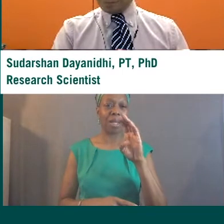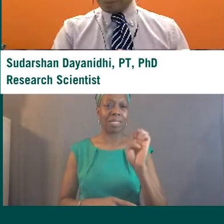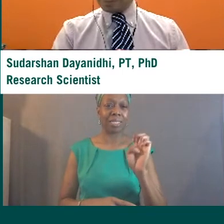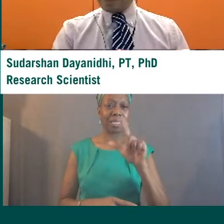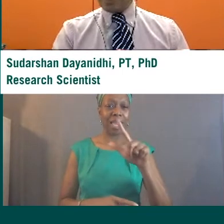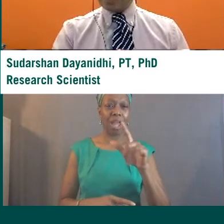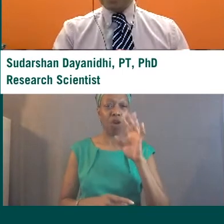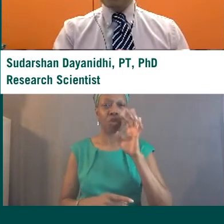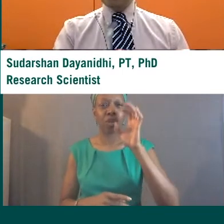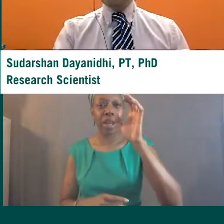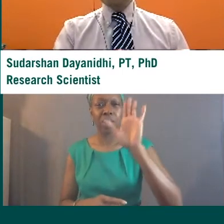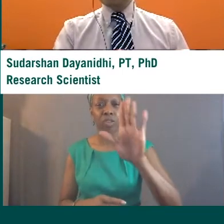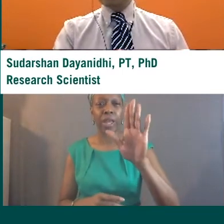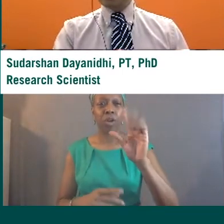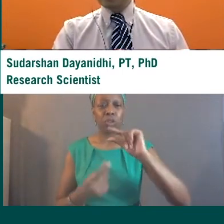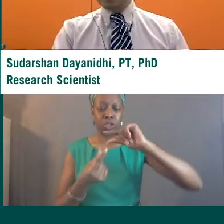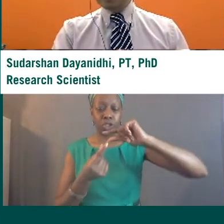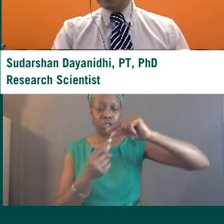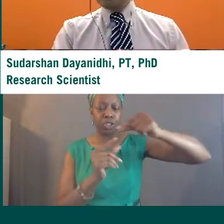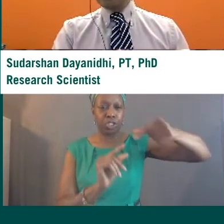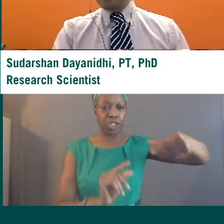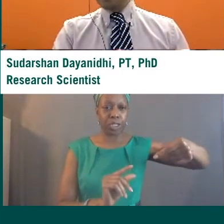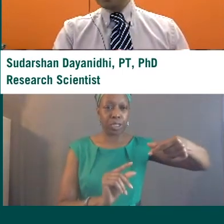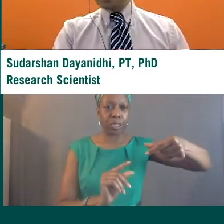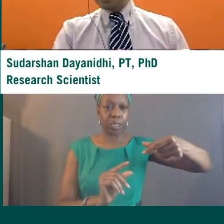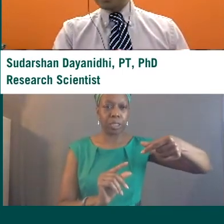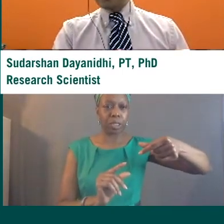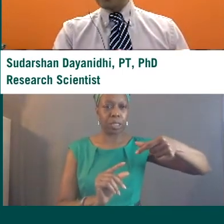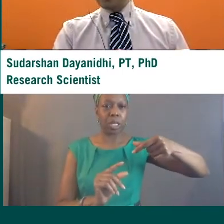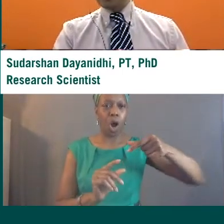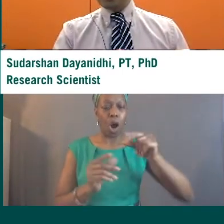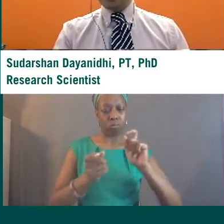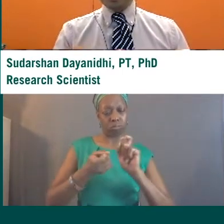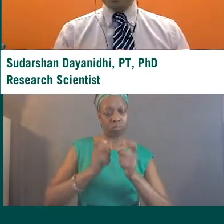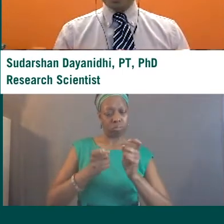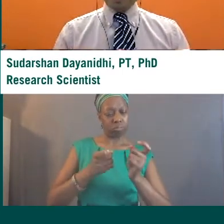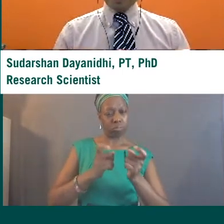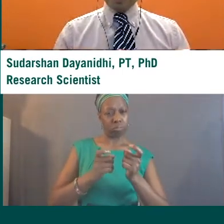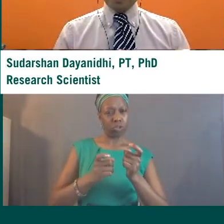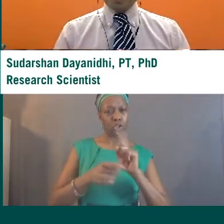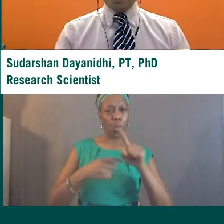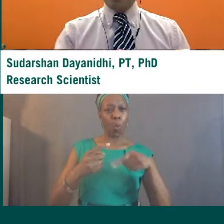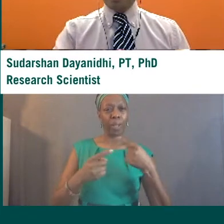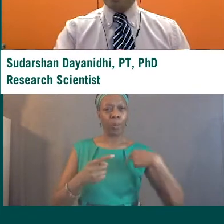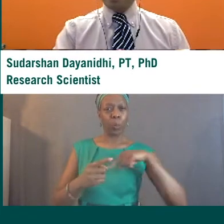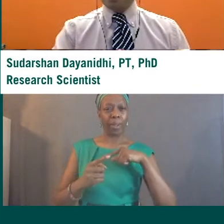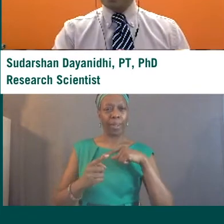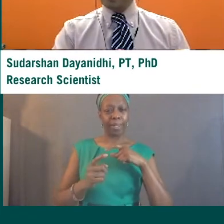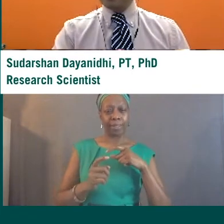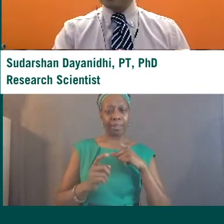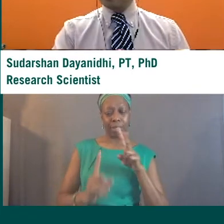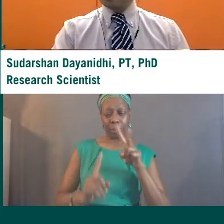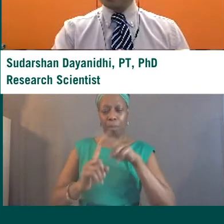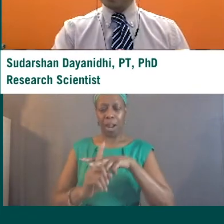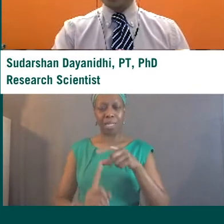And they will increase in number, they will fuse, and they will go to the regions in the muscle which need to be repaired. And they will fuse with that